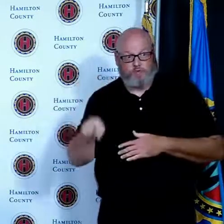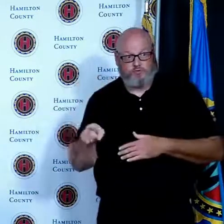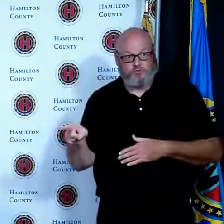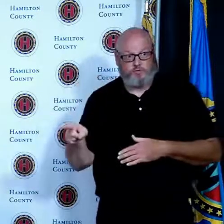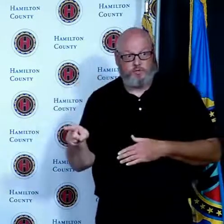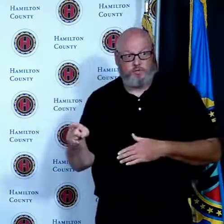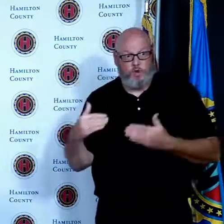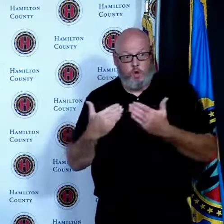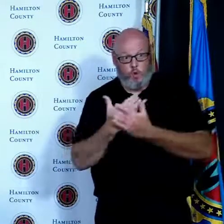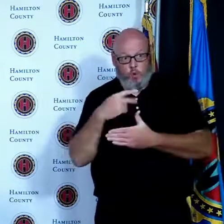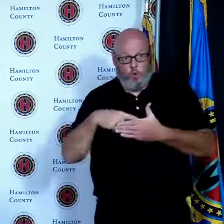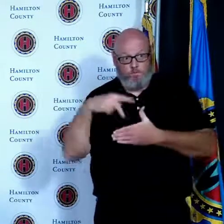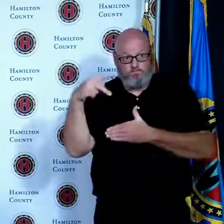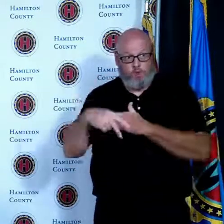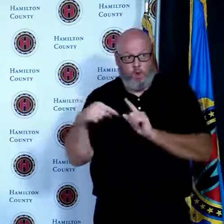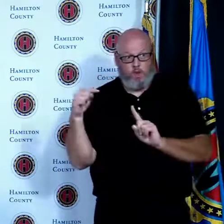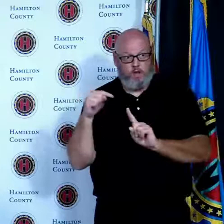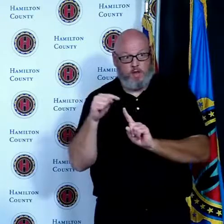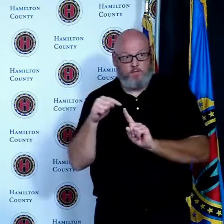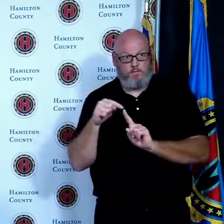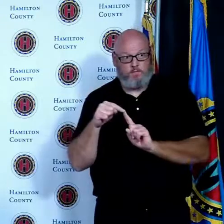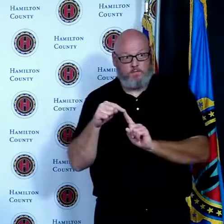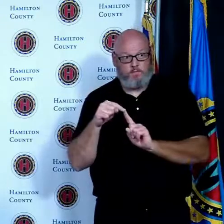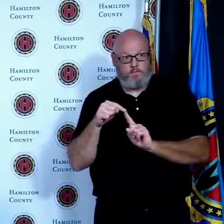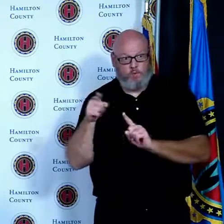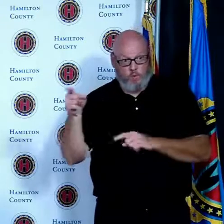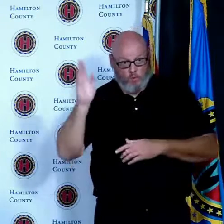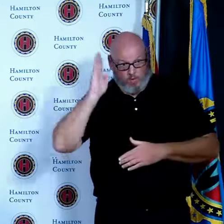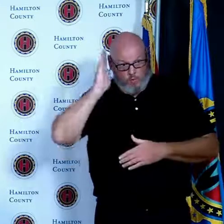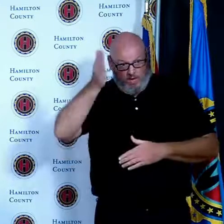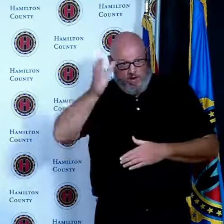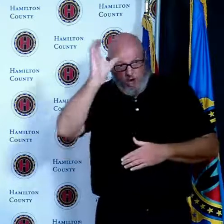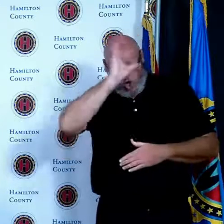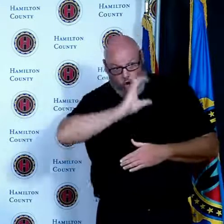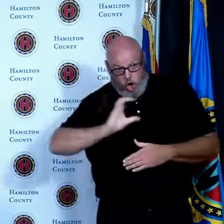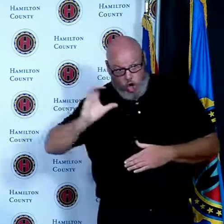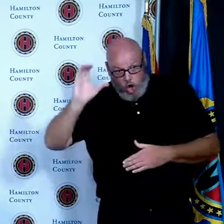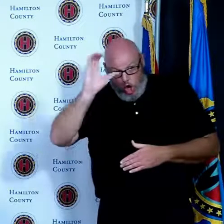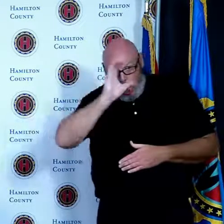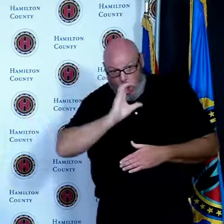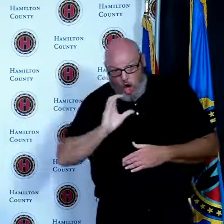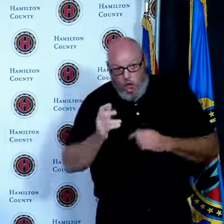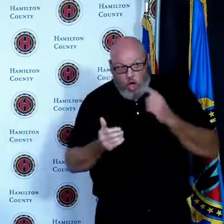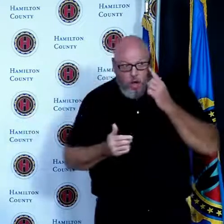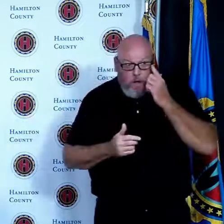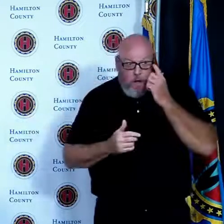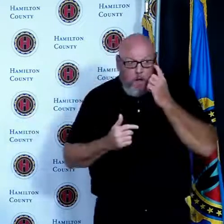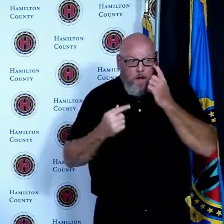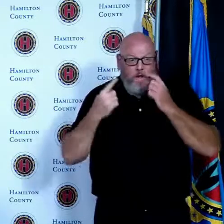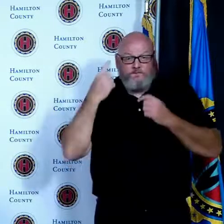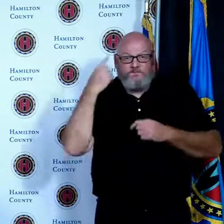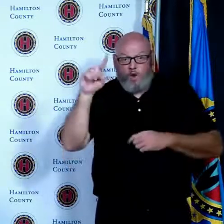to be seeking out organizations to test or is it is it dependent upon them calling you and saying hey we have